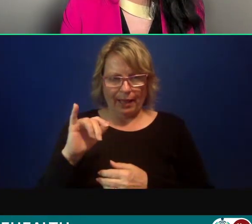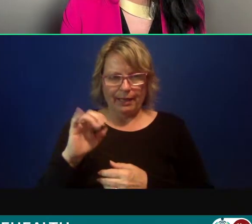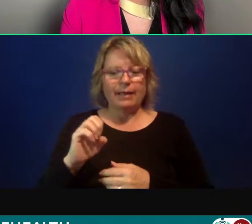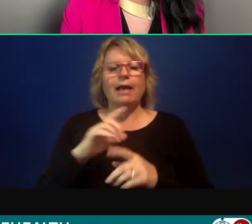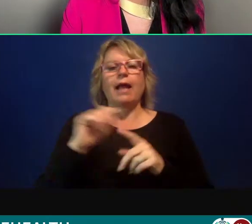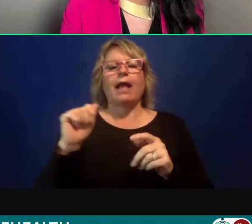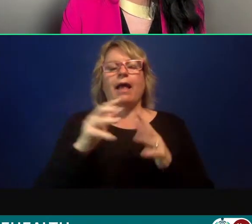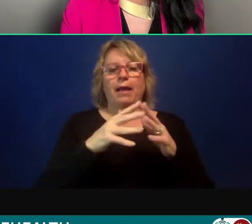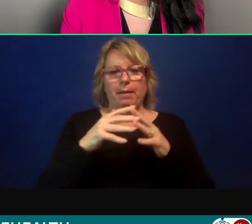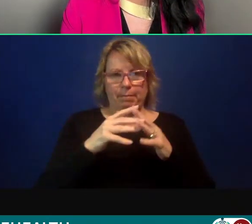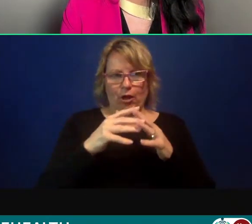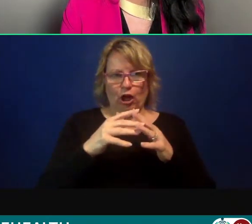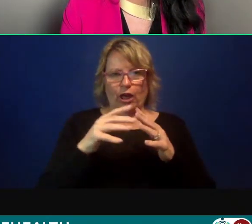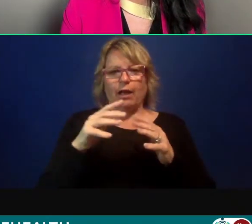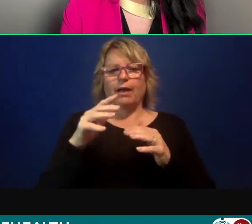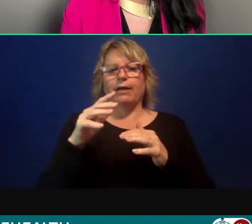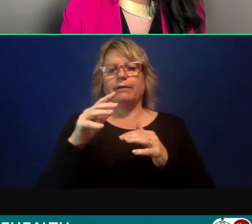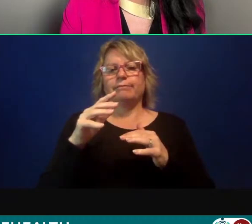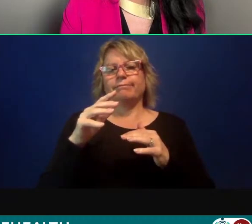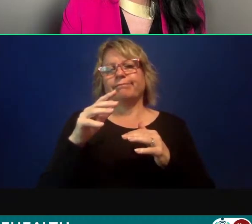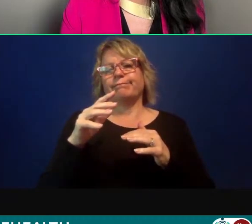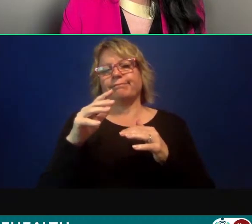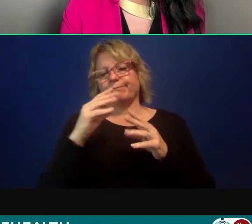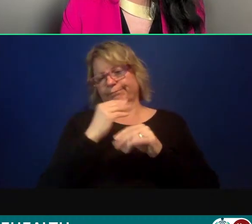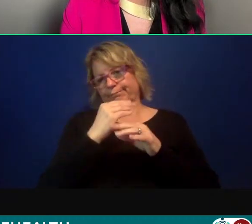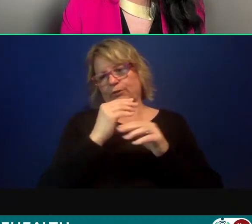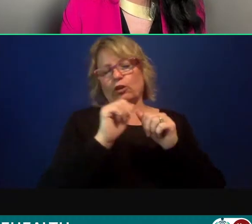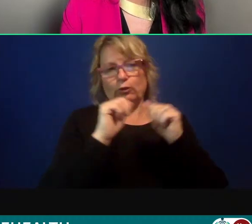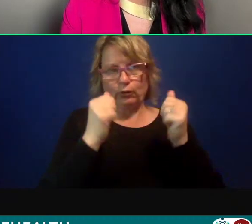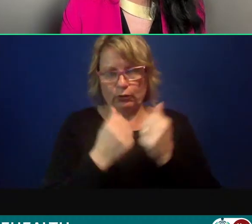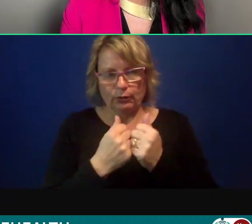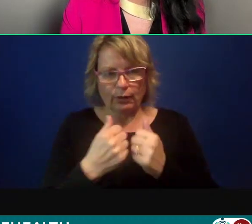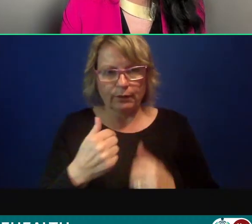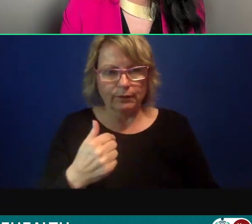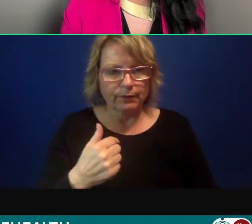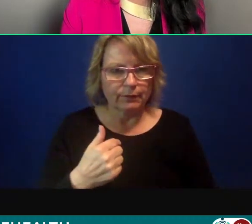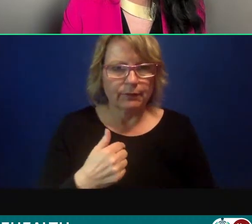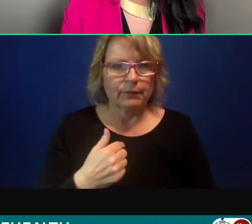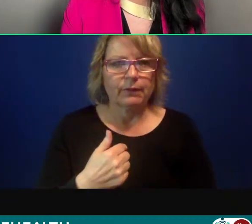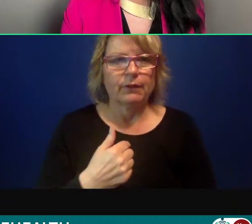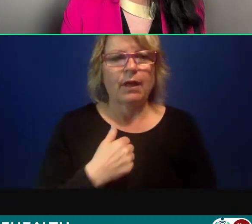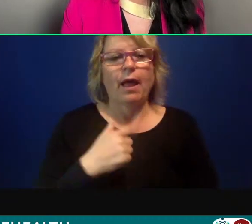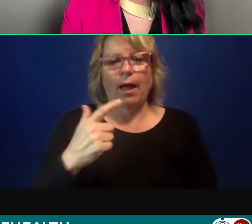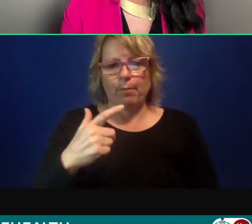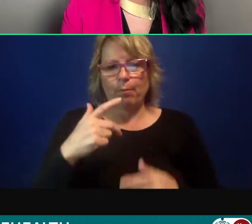Telemedicine Association. I'm Malathi Srinivasan, I'm a clinical professor here at Stanford as a